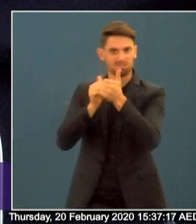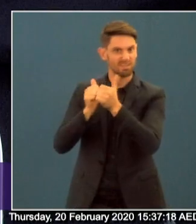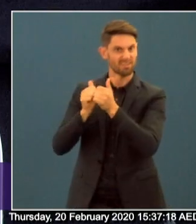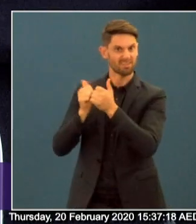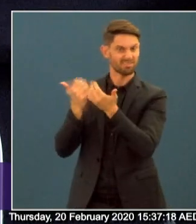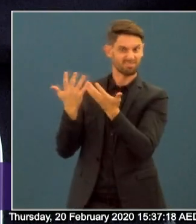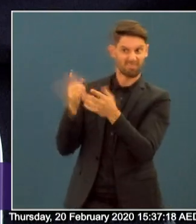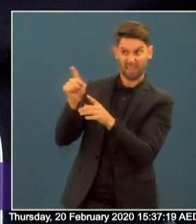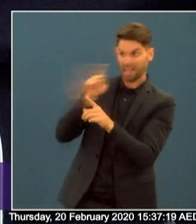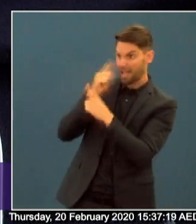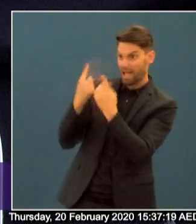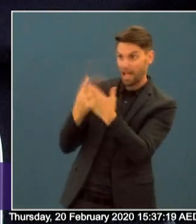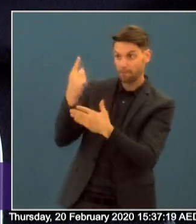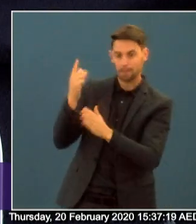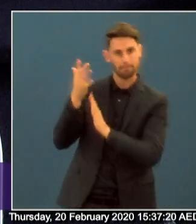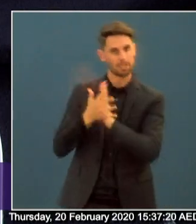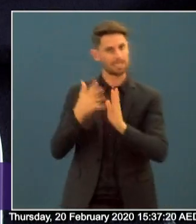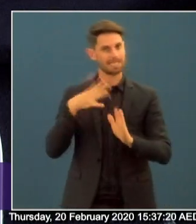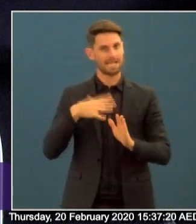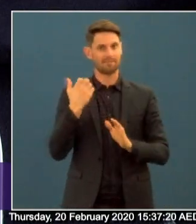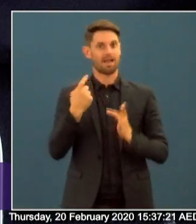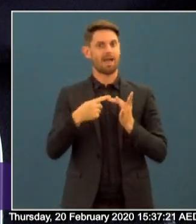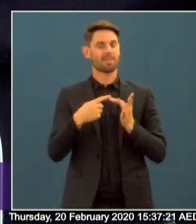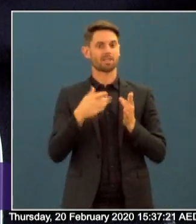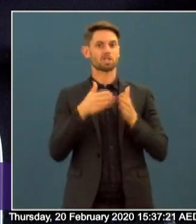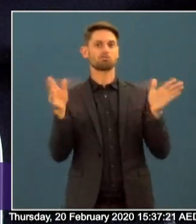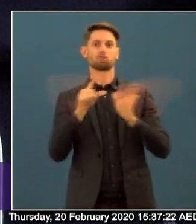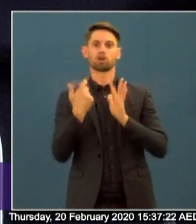However, in relation to intellectual and developmental disabilities,